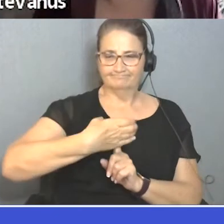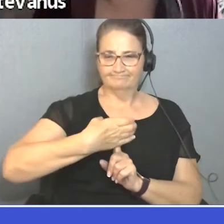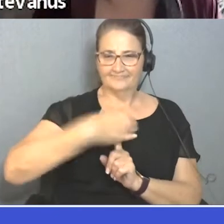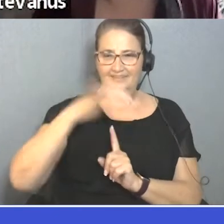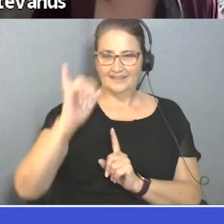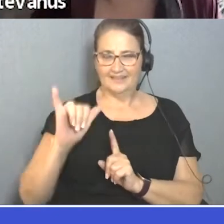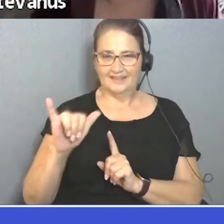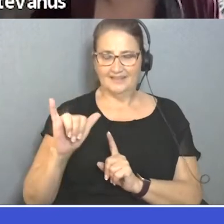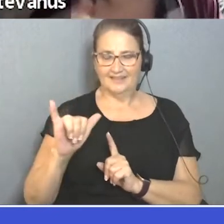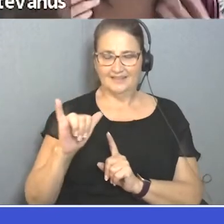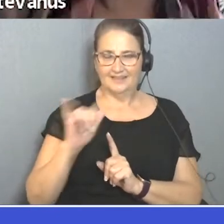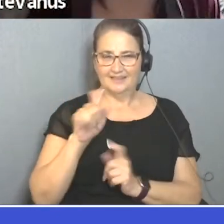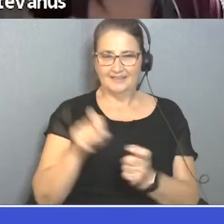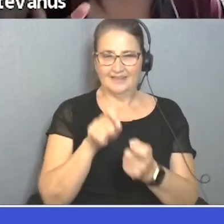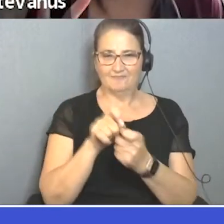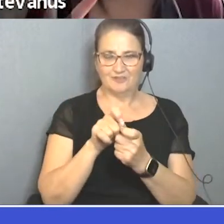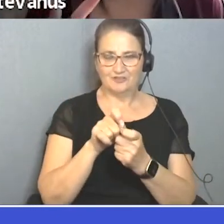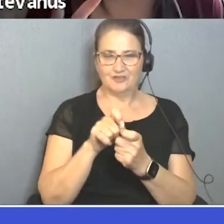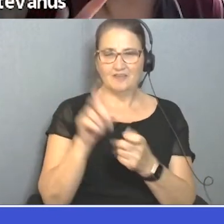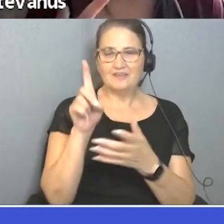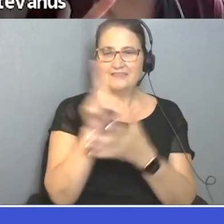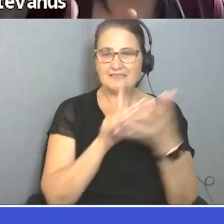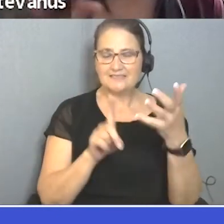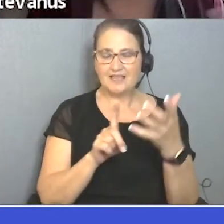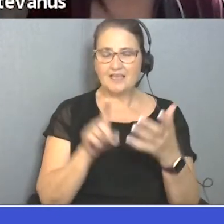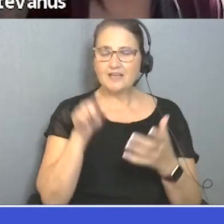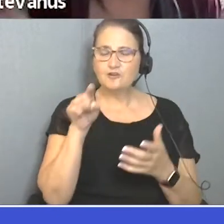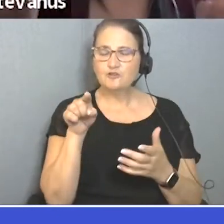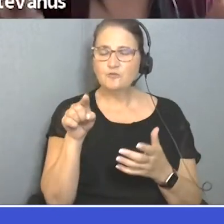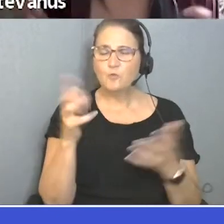as thoughtful consideration. If we